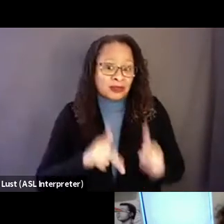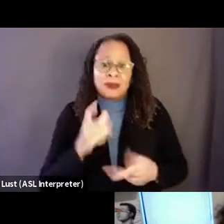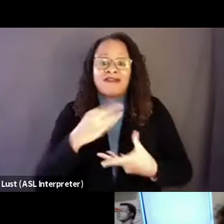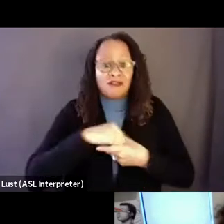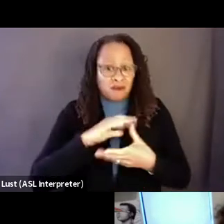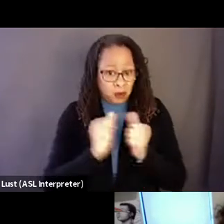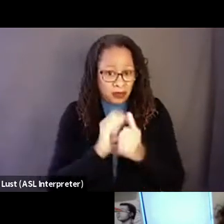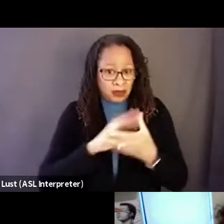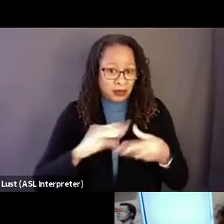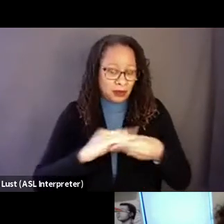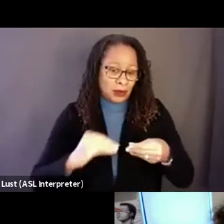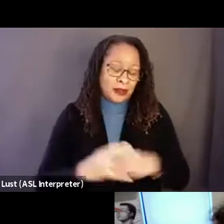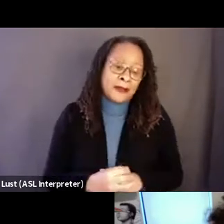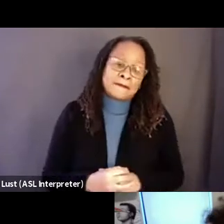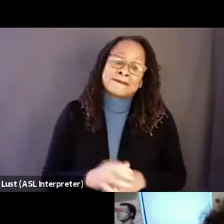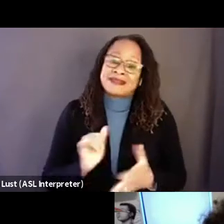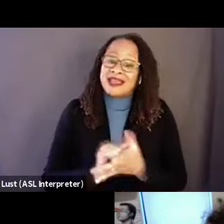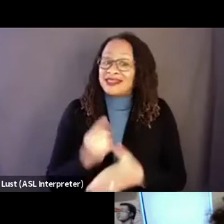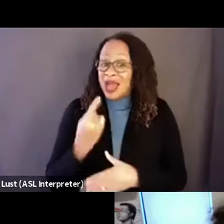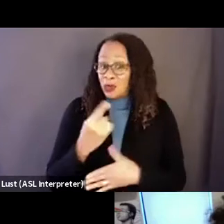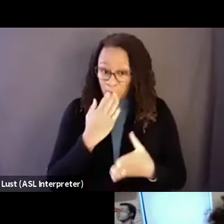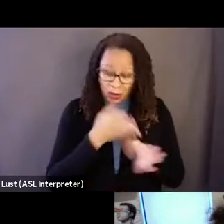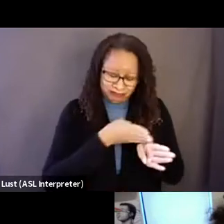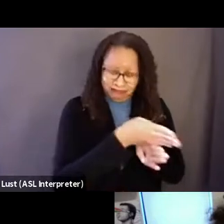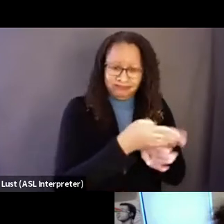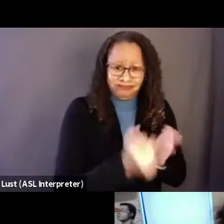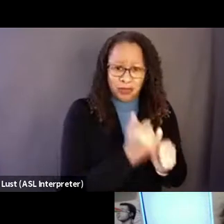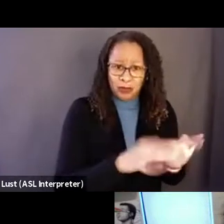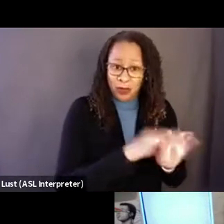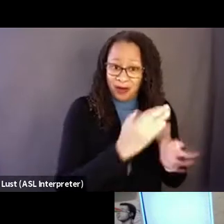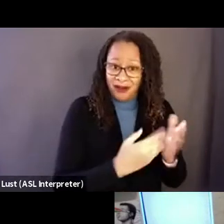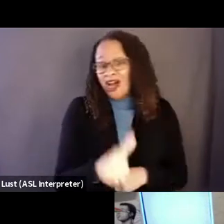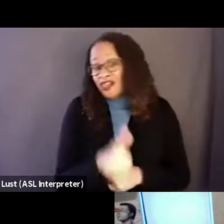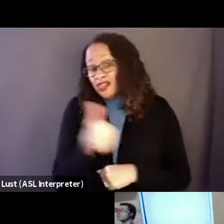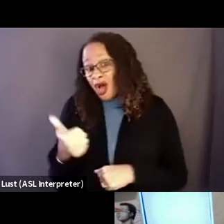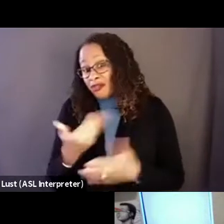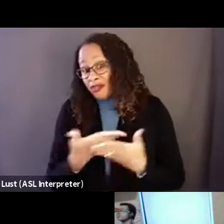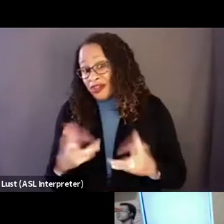And that was kind of one major element. And then I think the other major element that was pretty clear from the beginning